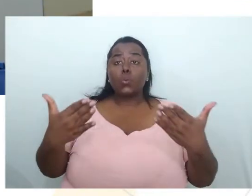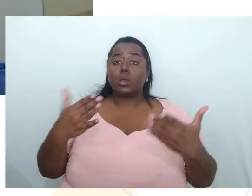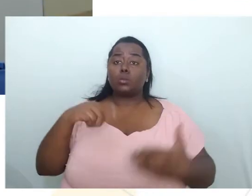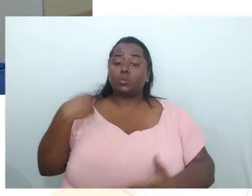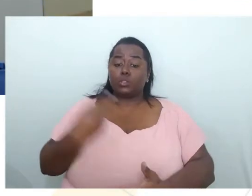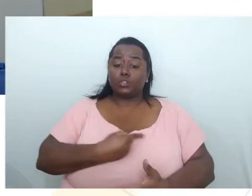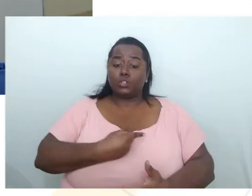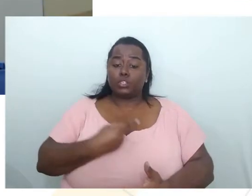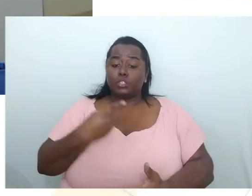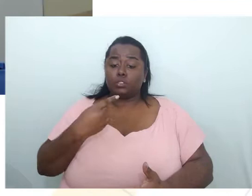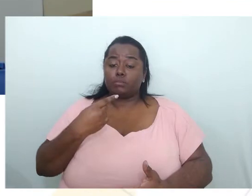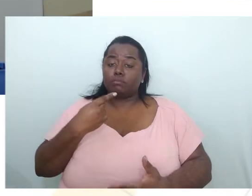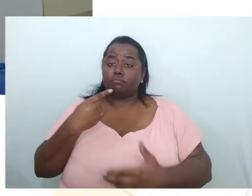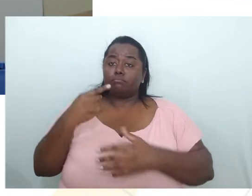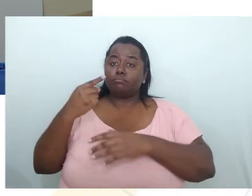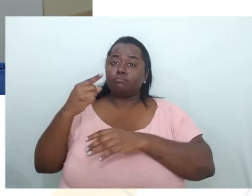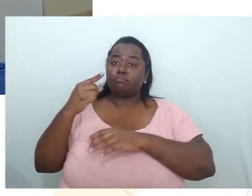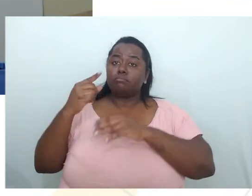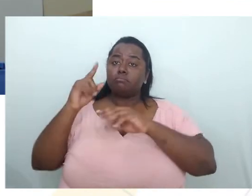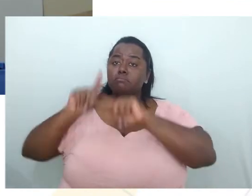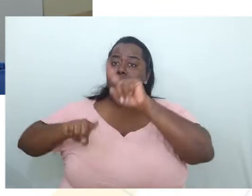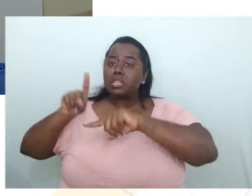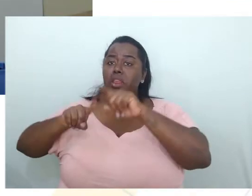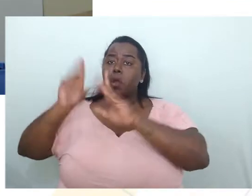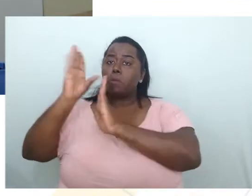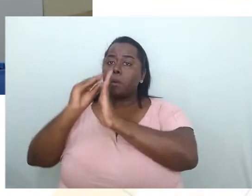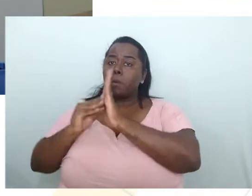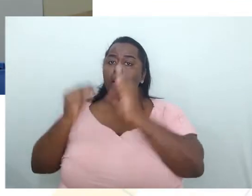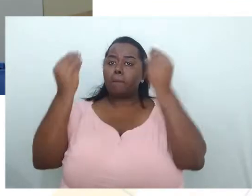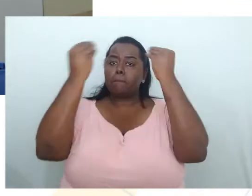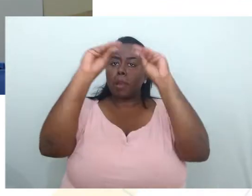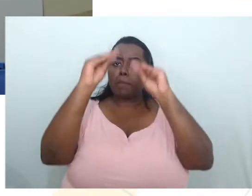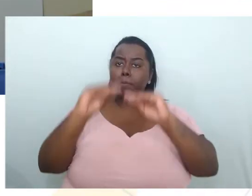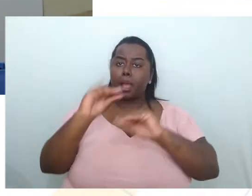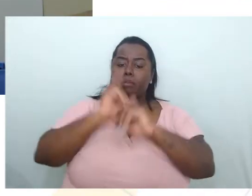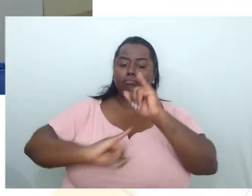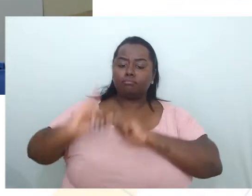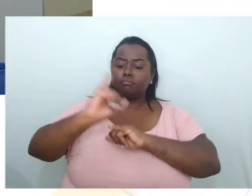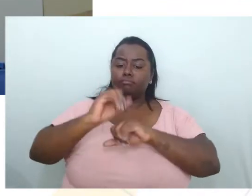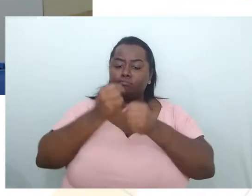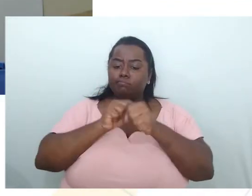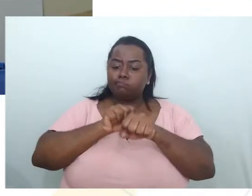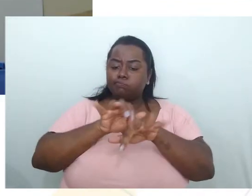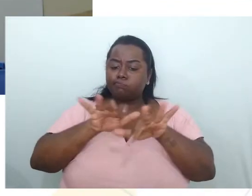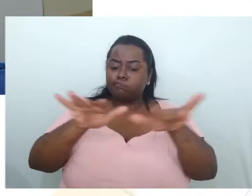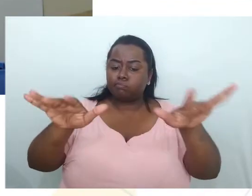things on the web, when we write material that what we should do is adopt a